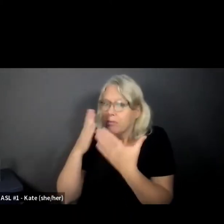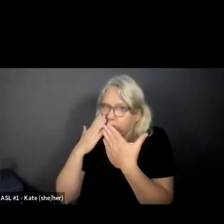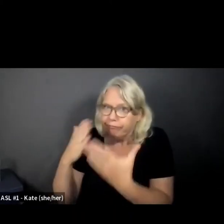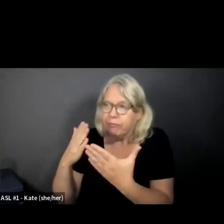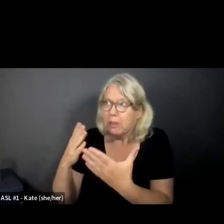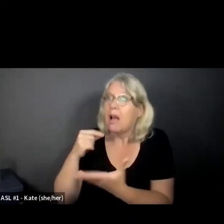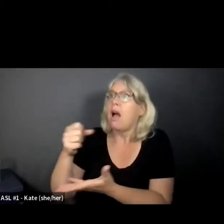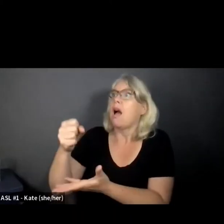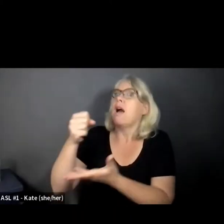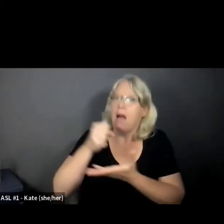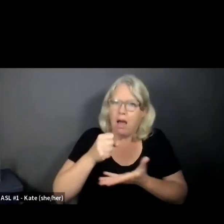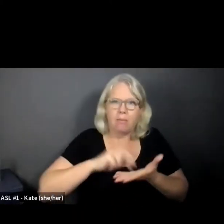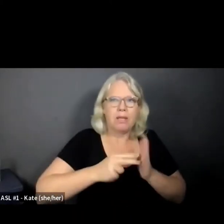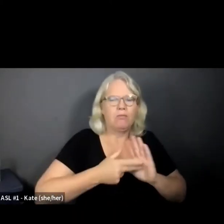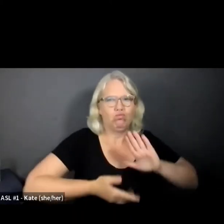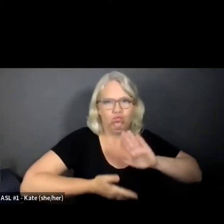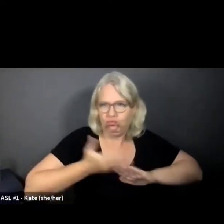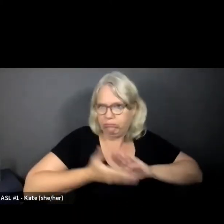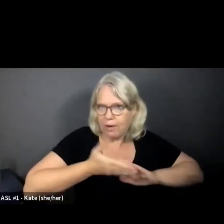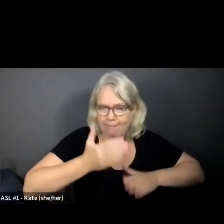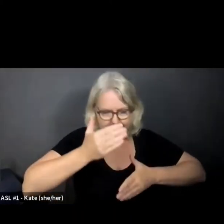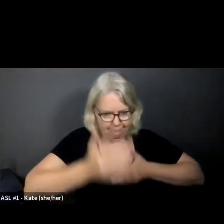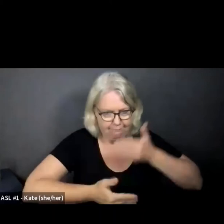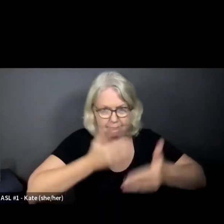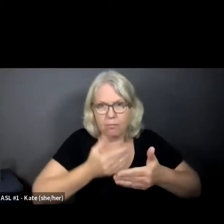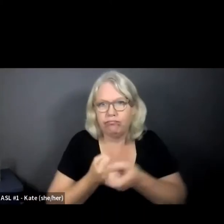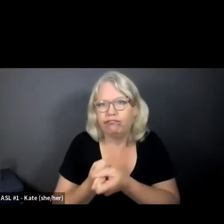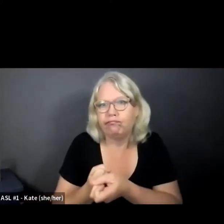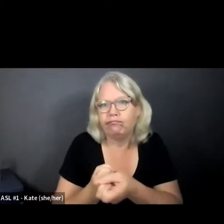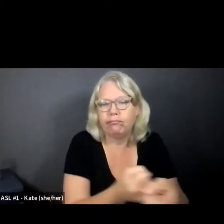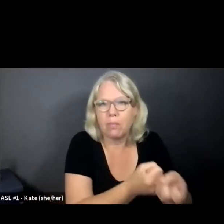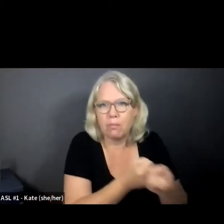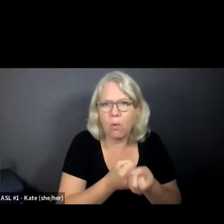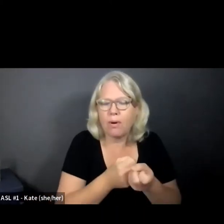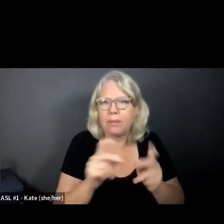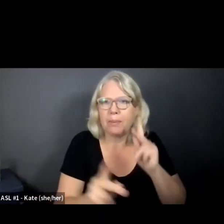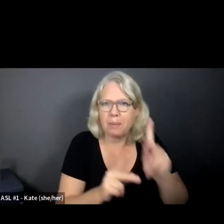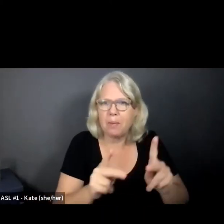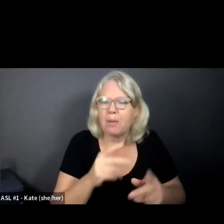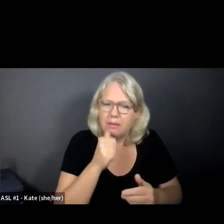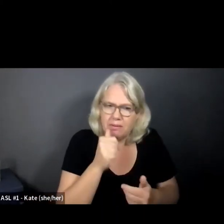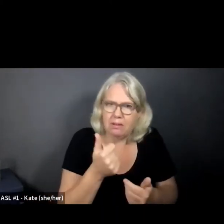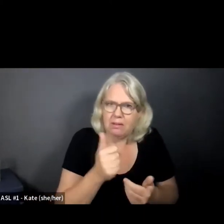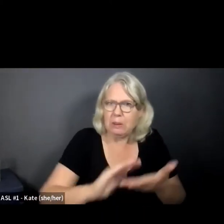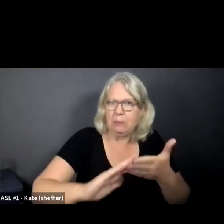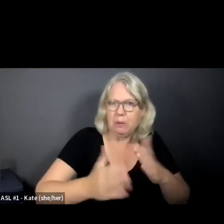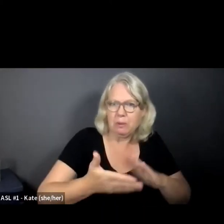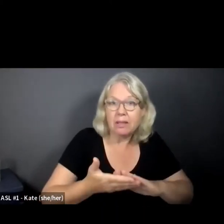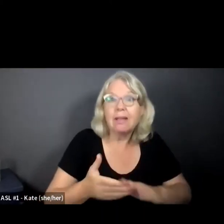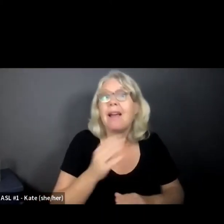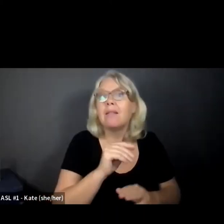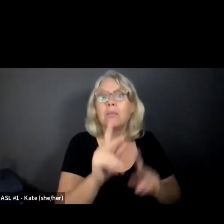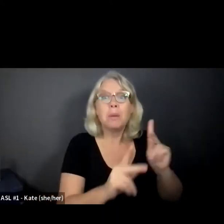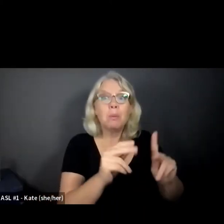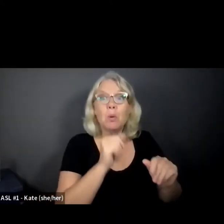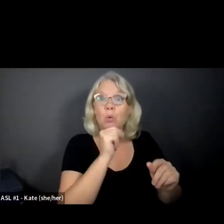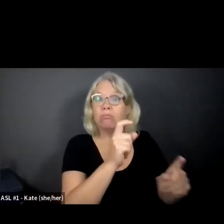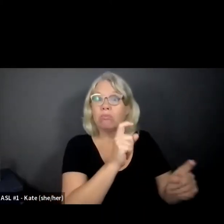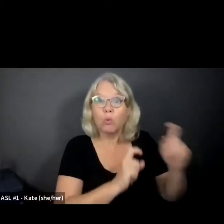I ACKNOWLEDGE AND EXTEND MY GRATITUDE TO OTHER FUNDERS. THEY'RE LISTED IN OUR ANNUAL REPORT.